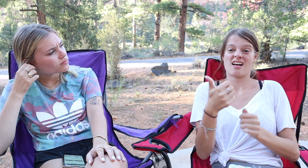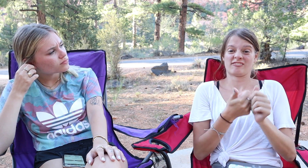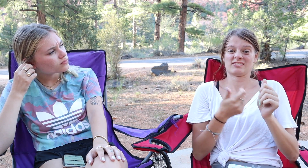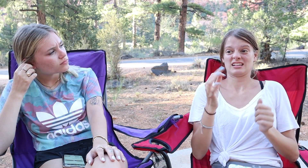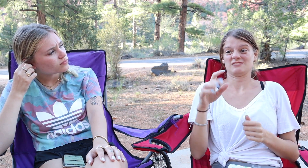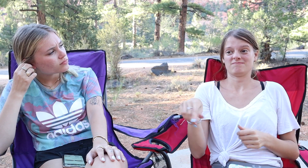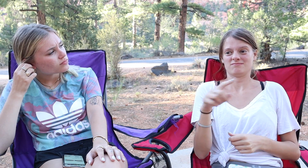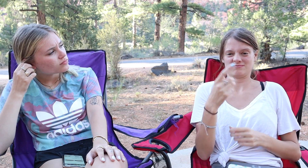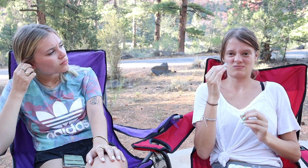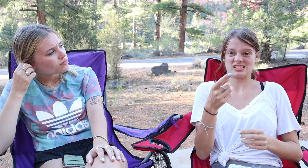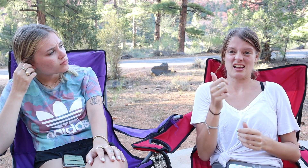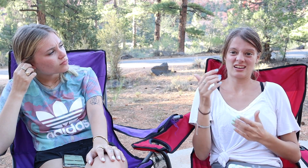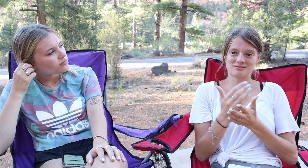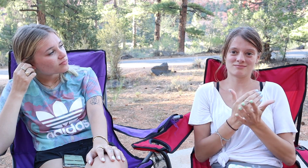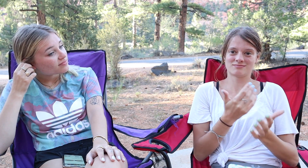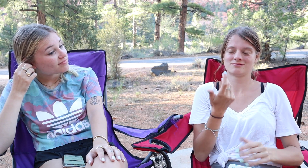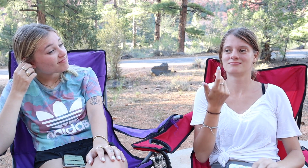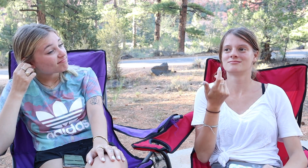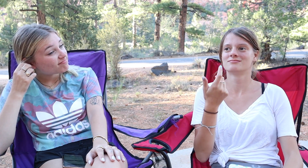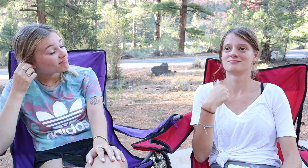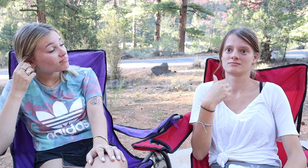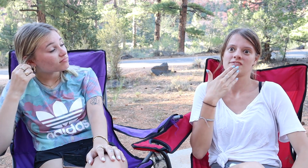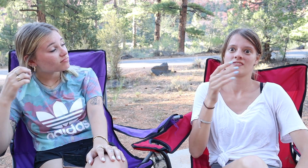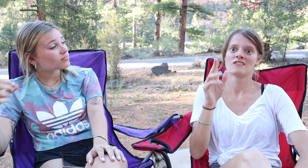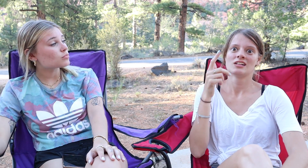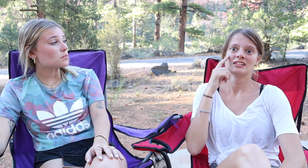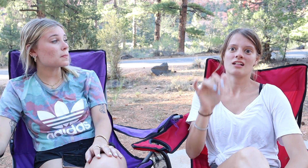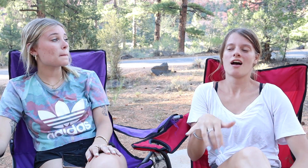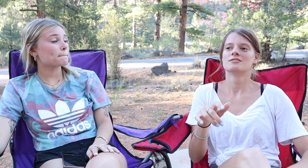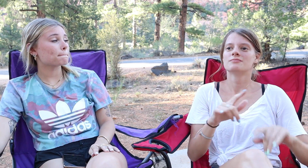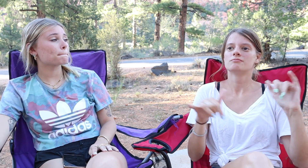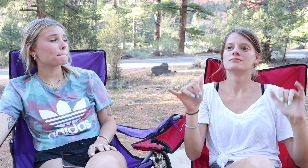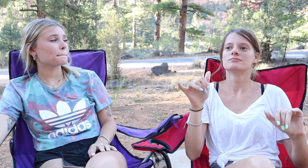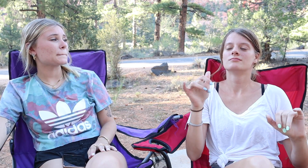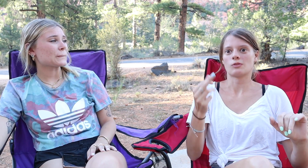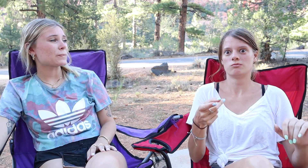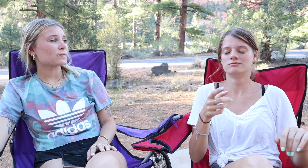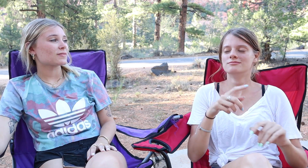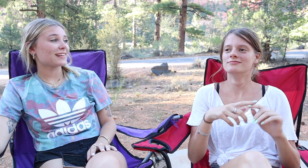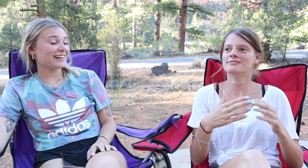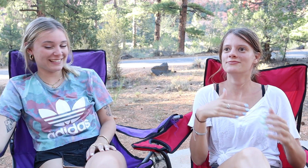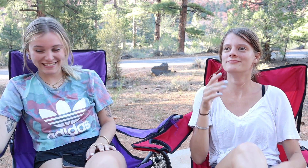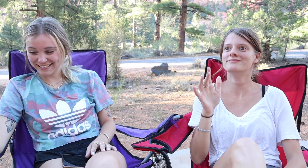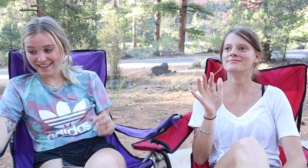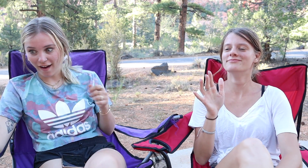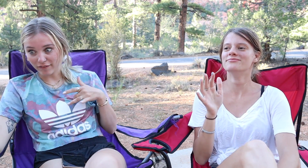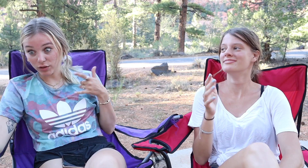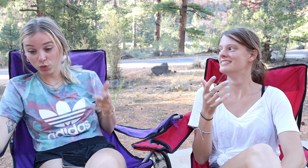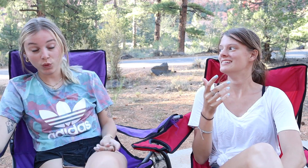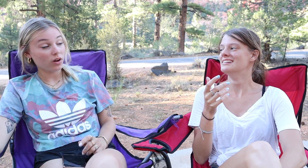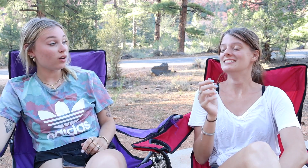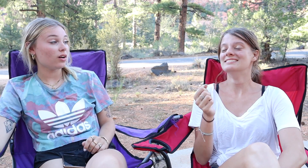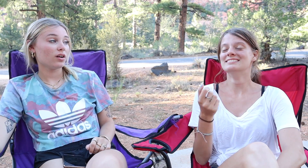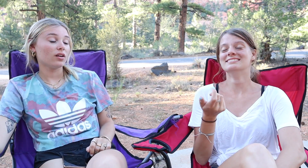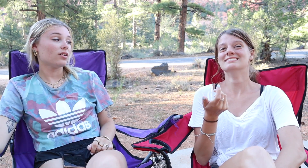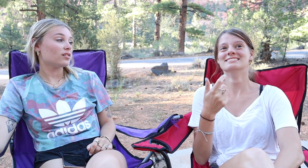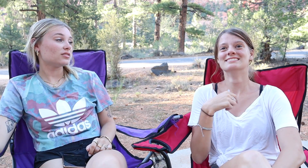I think every toxic person has taught you a lesson I am grateful for that but in the same time, fu*k you C: I feel you K: yeah